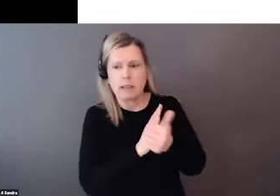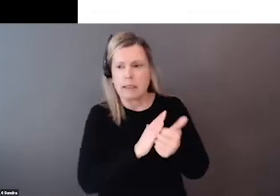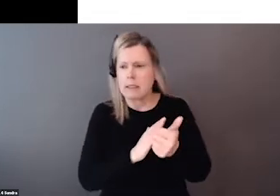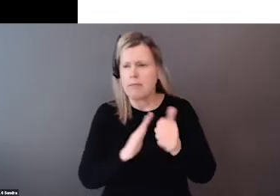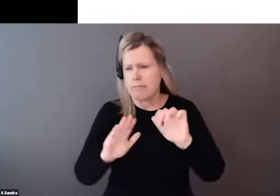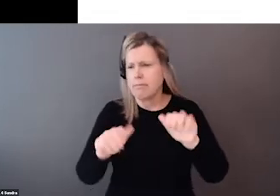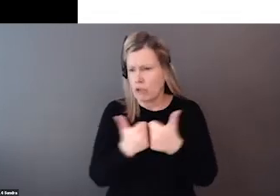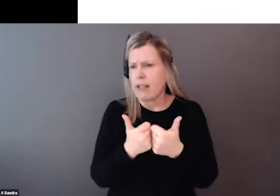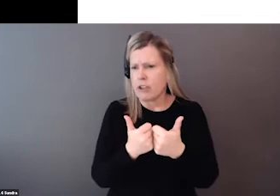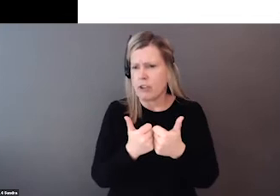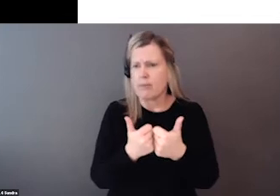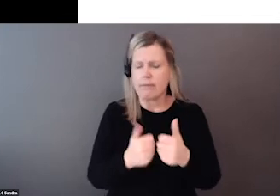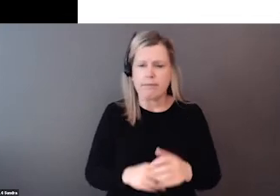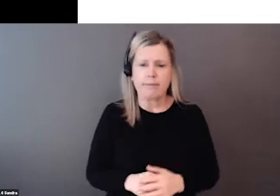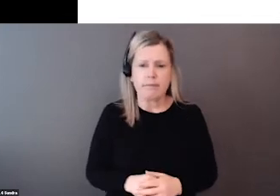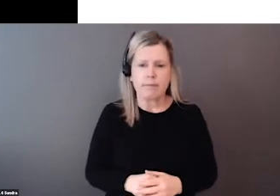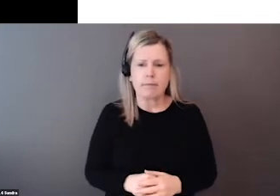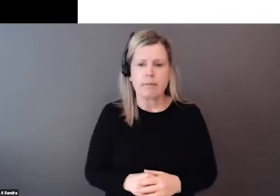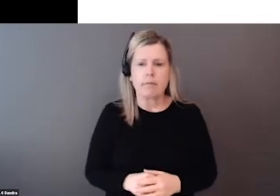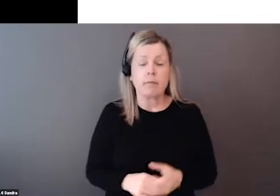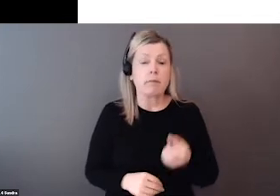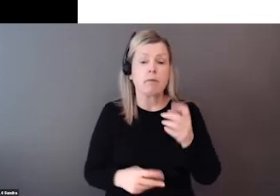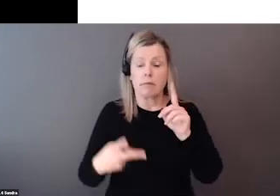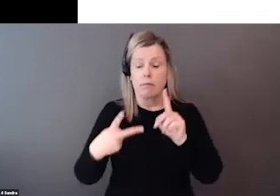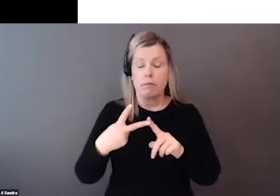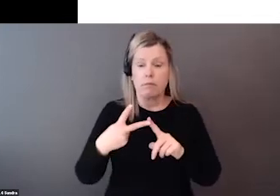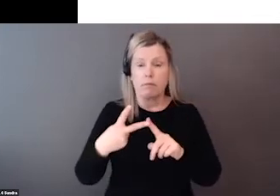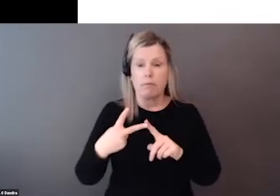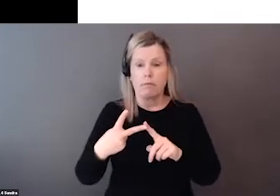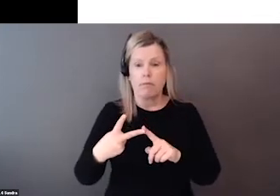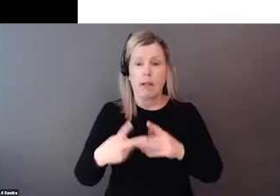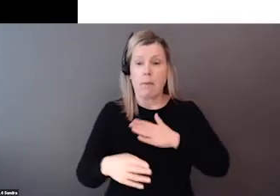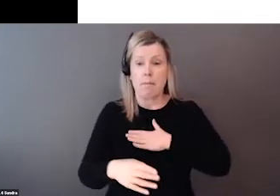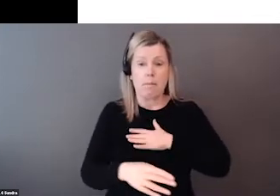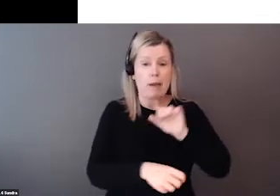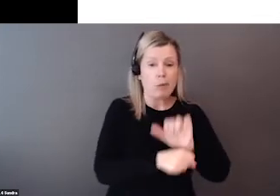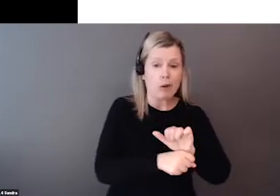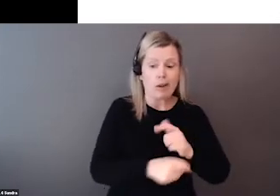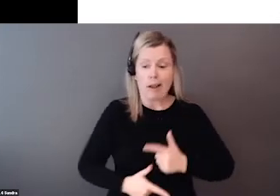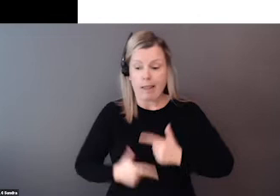to meeting career aspirations. And another commonly discussed challenge to career aspirations in the future